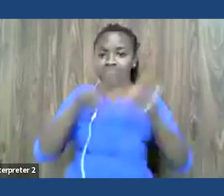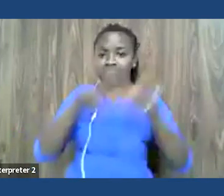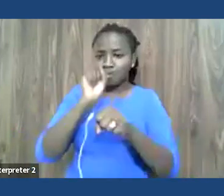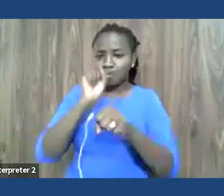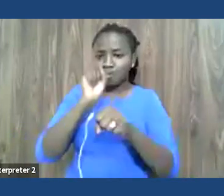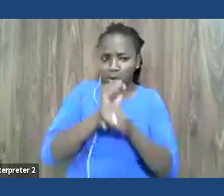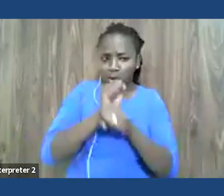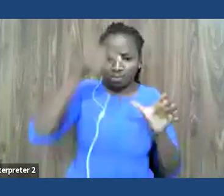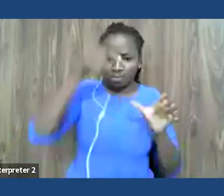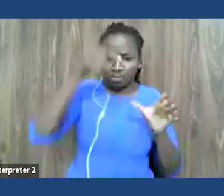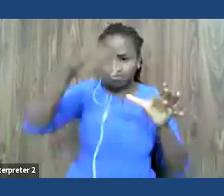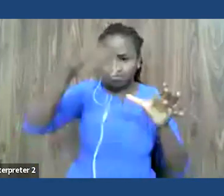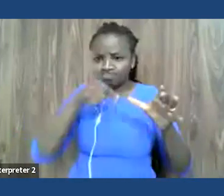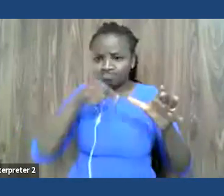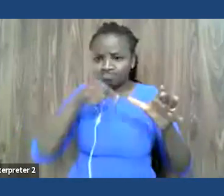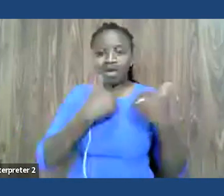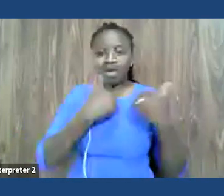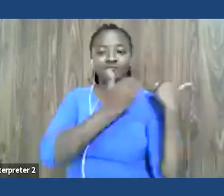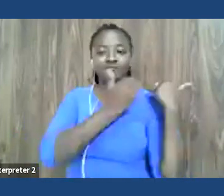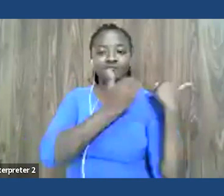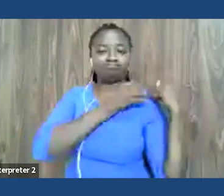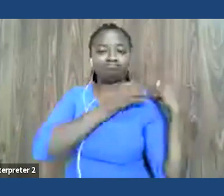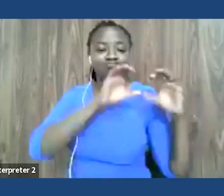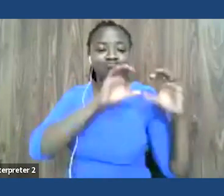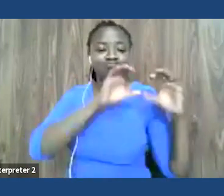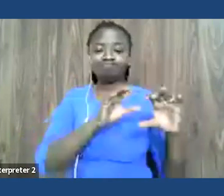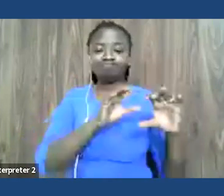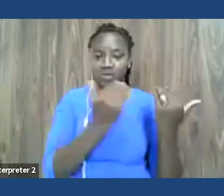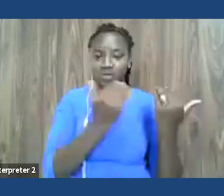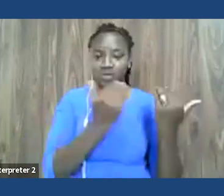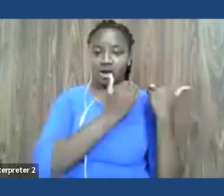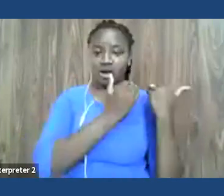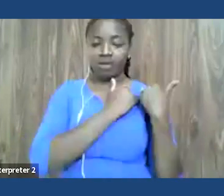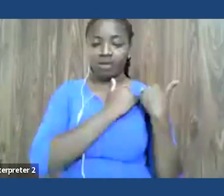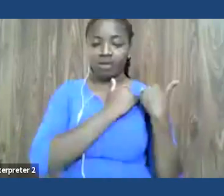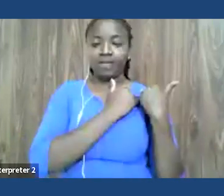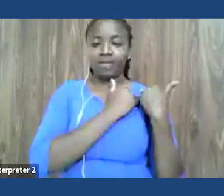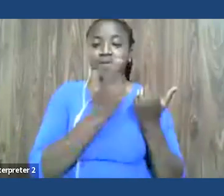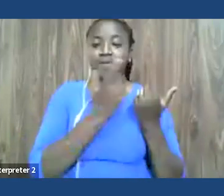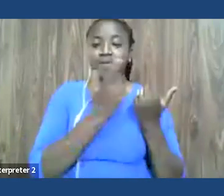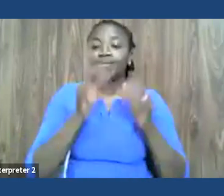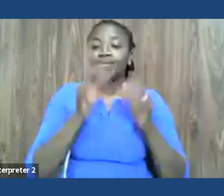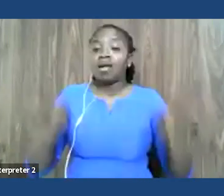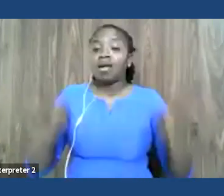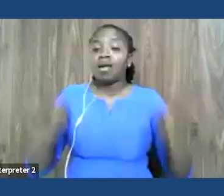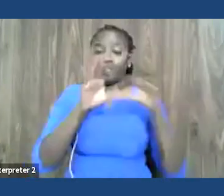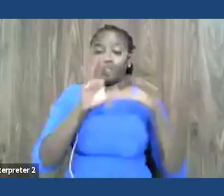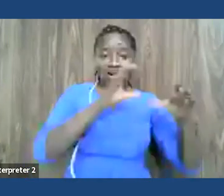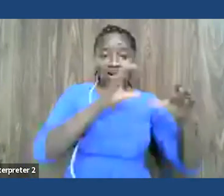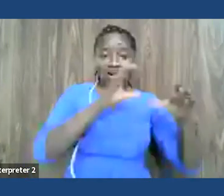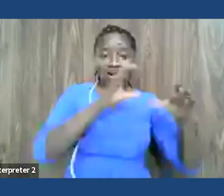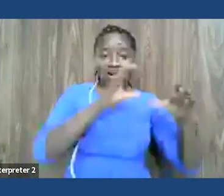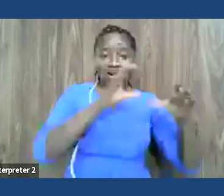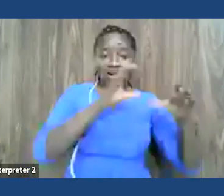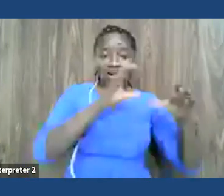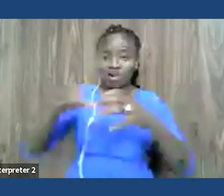What this principle says is that companies must be operated in the interests of their